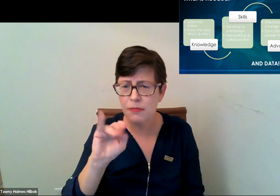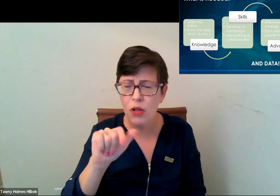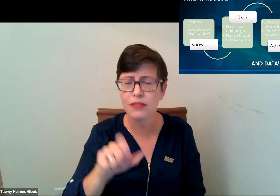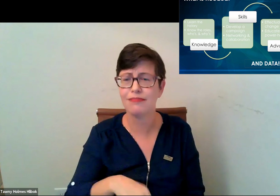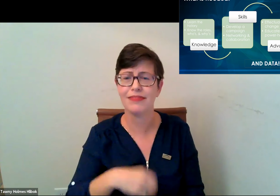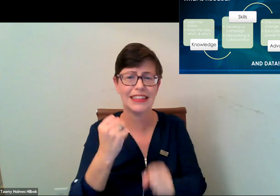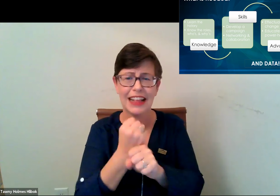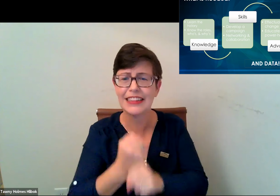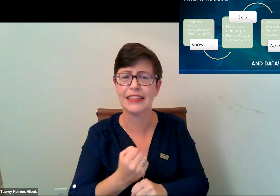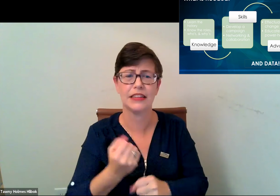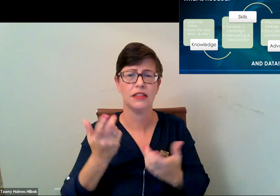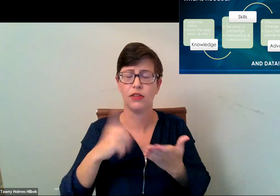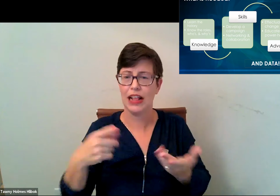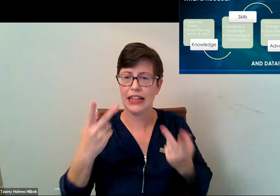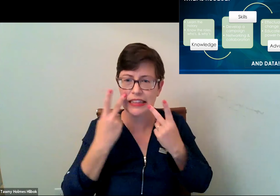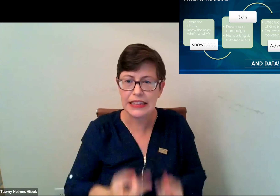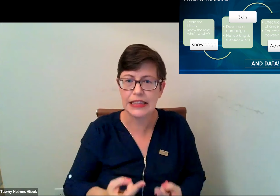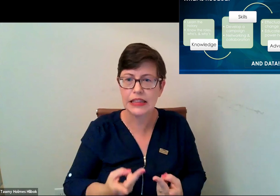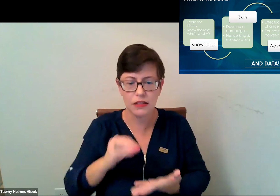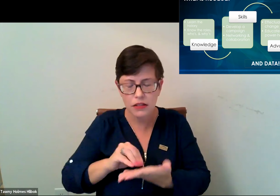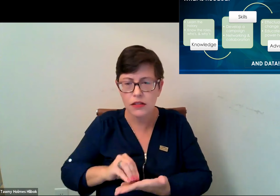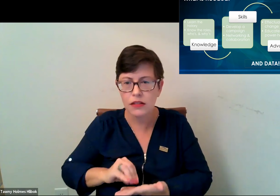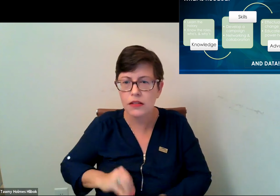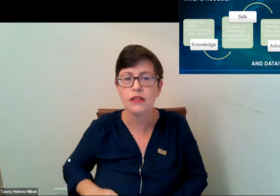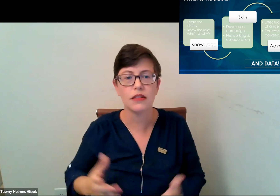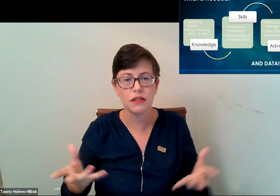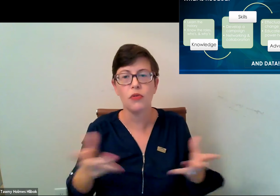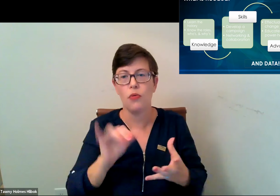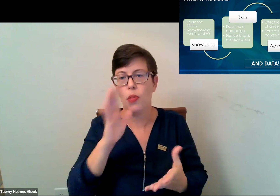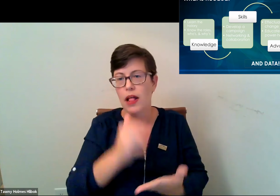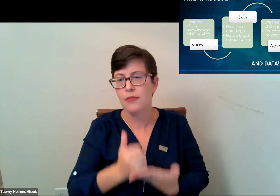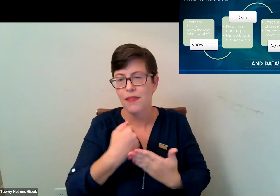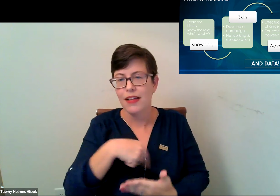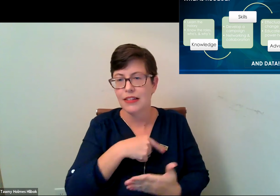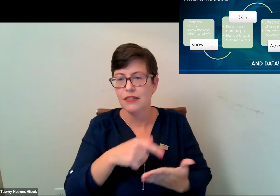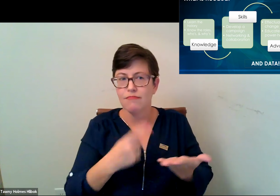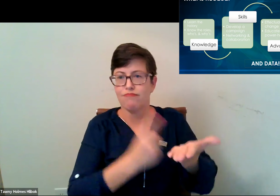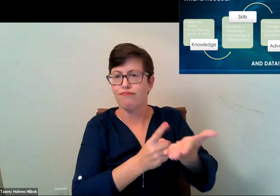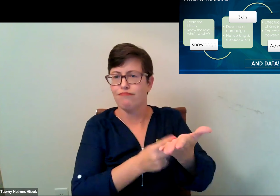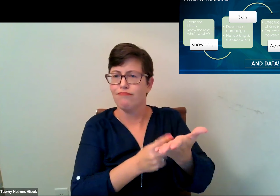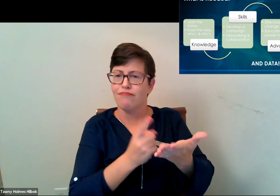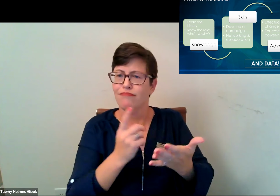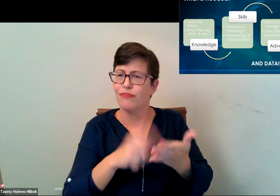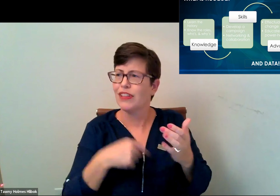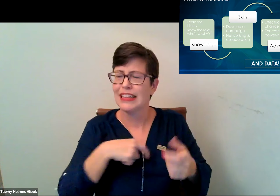investment into those statistics and to be able to see and document the evidence that we have